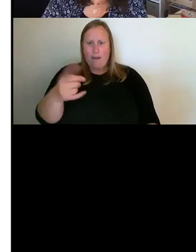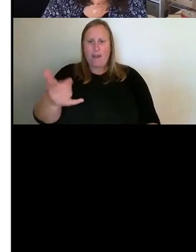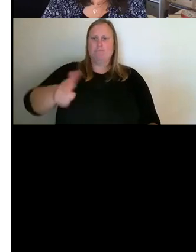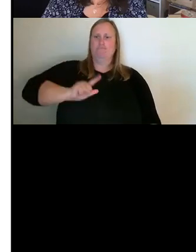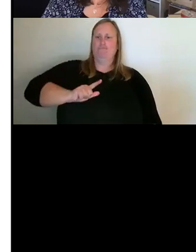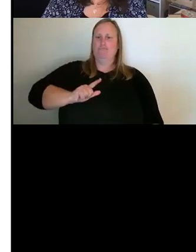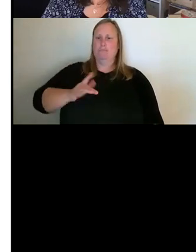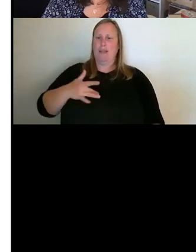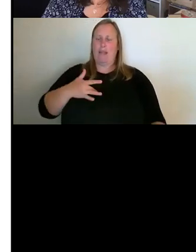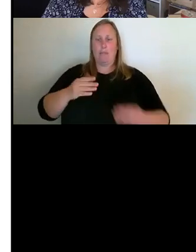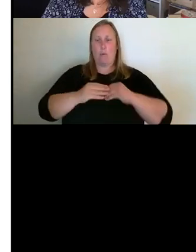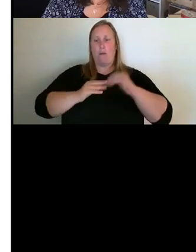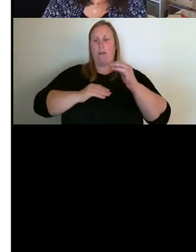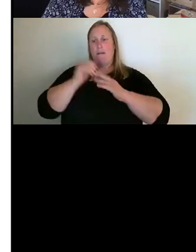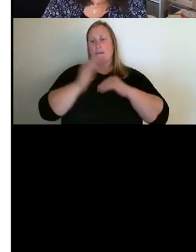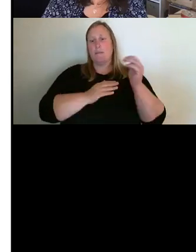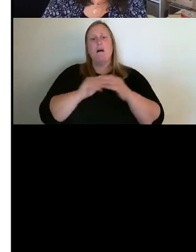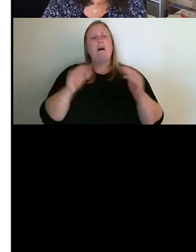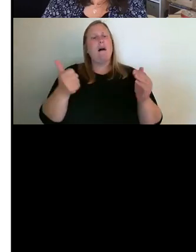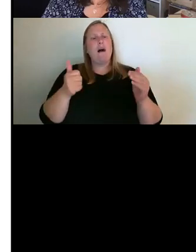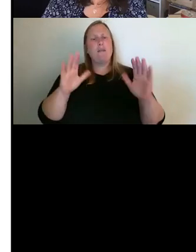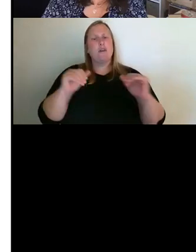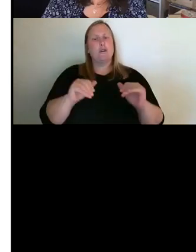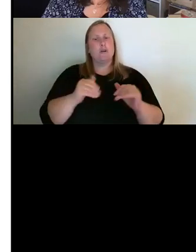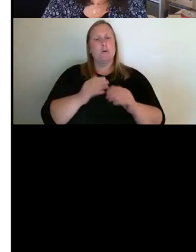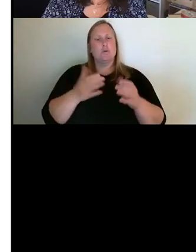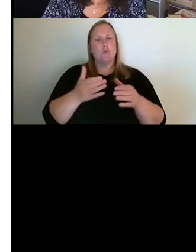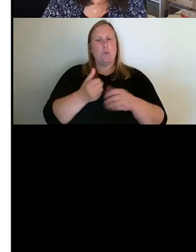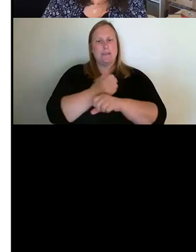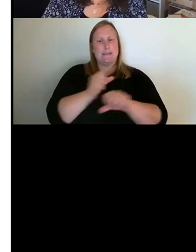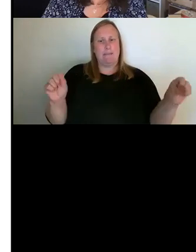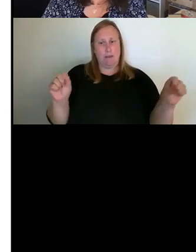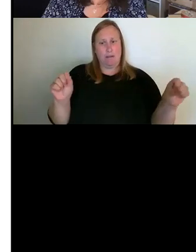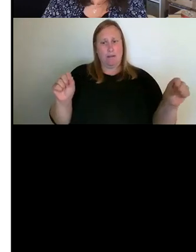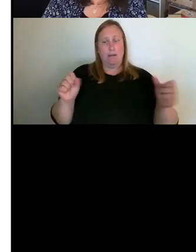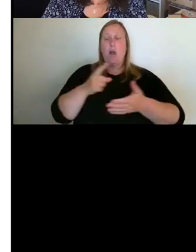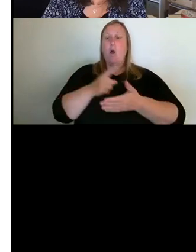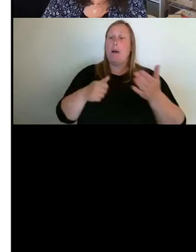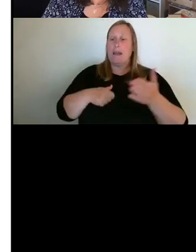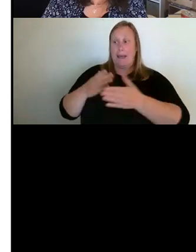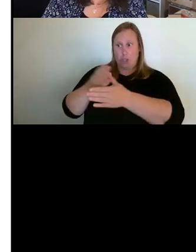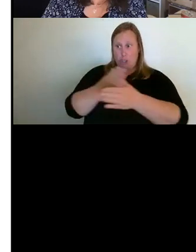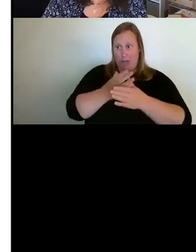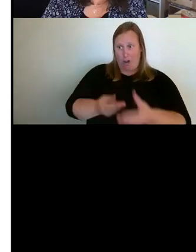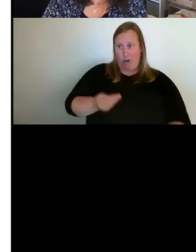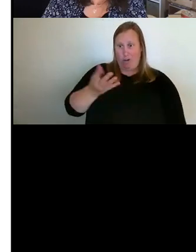Another group wants safety. They want to be sure what they are going to share will be well received and they will be safe.